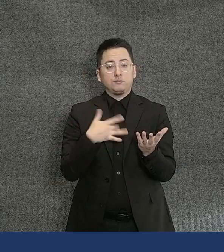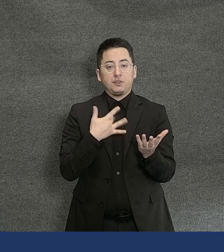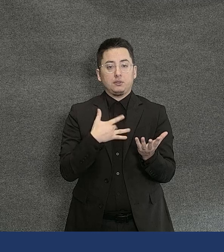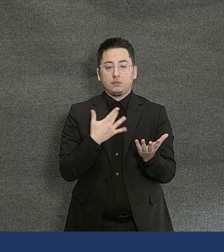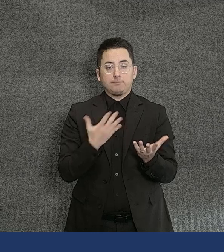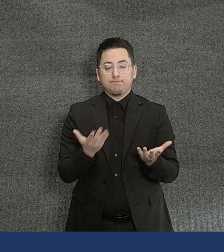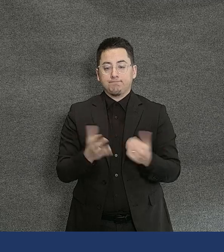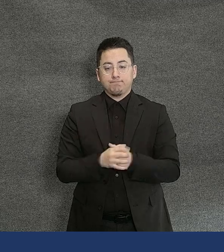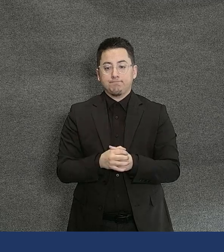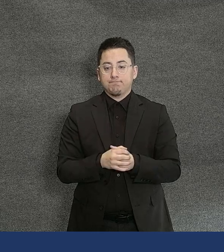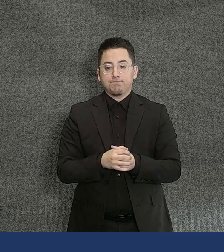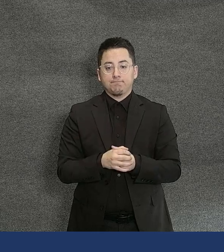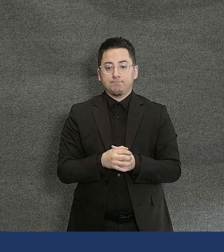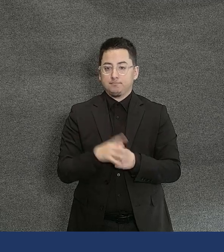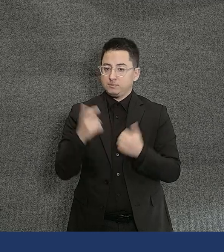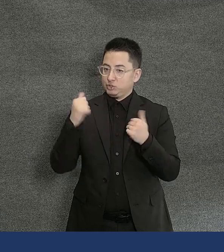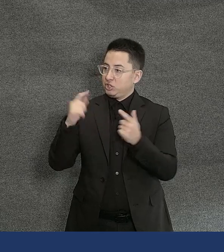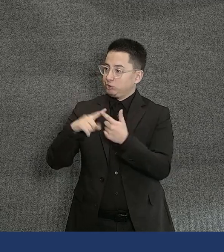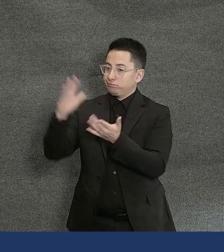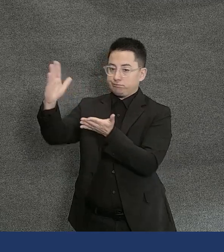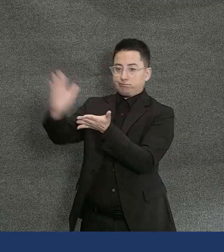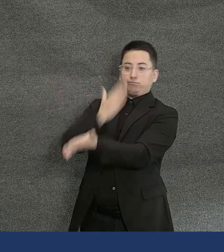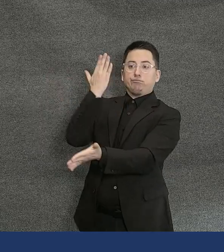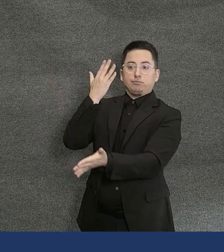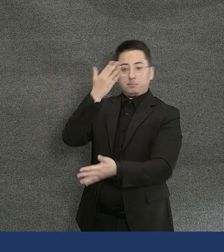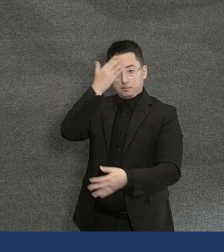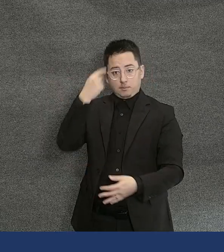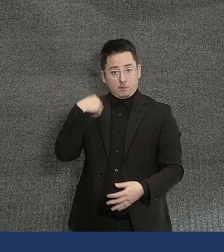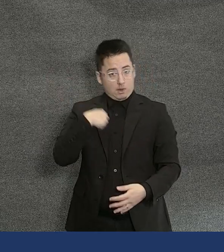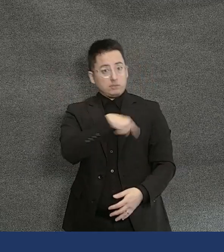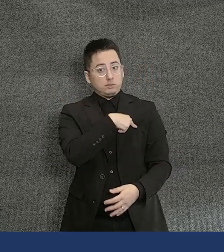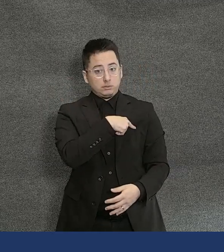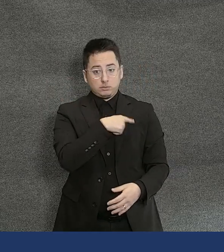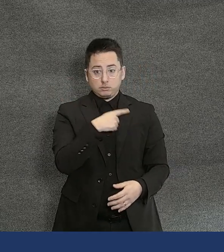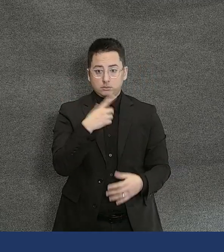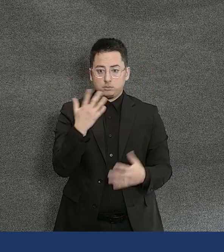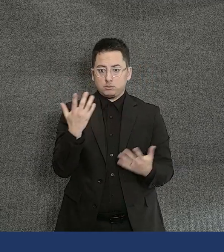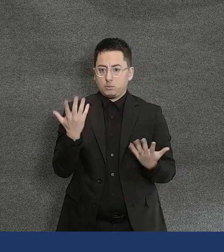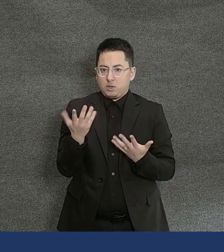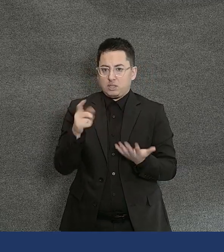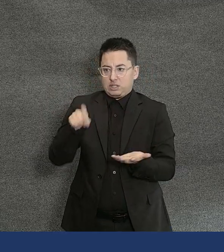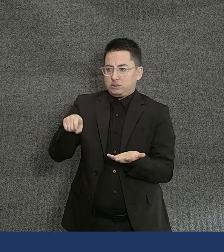by cutting the things that are necessary for us to stay on the planet.